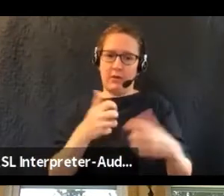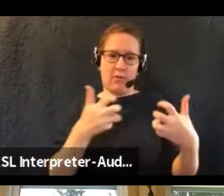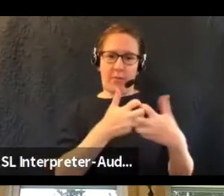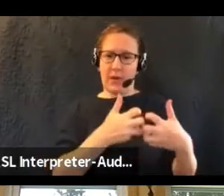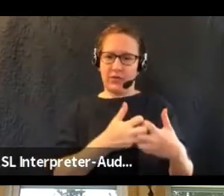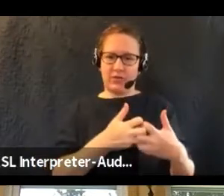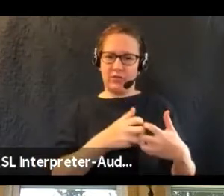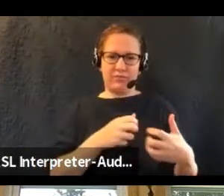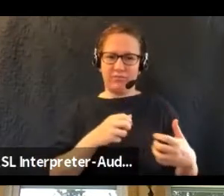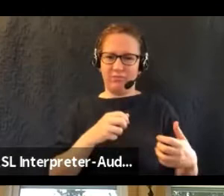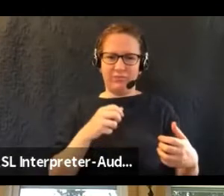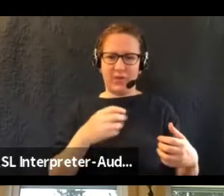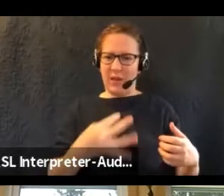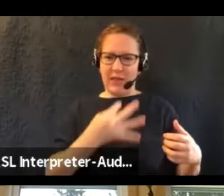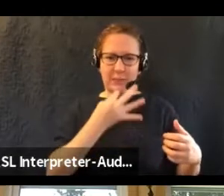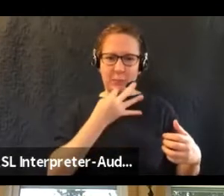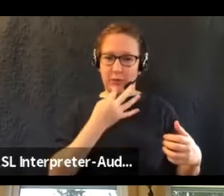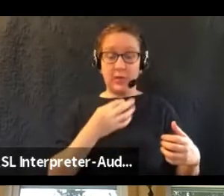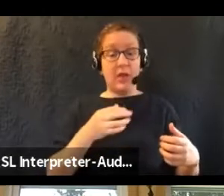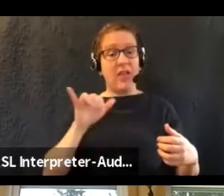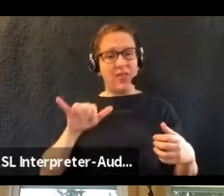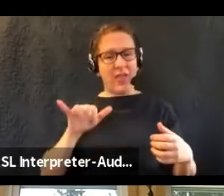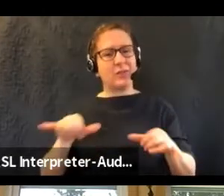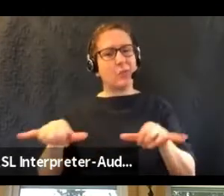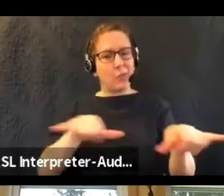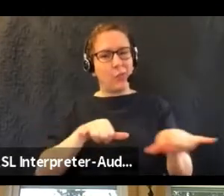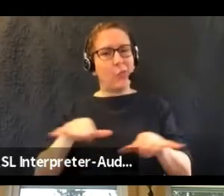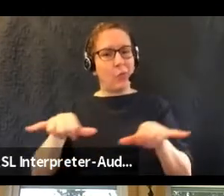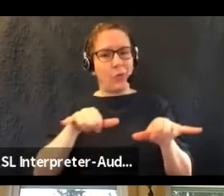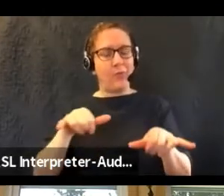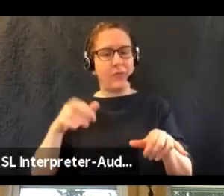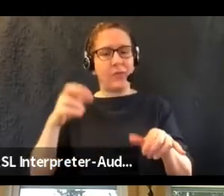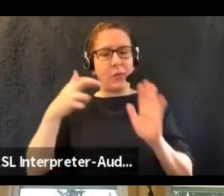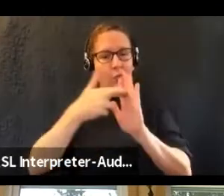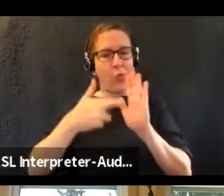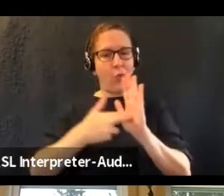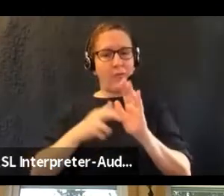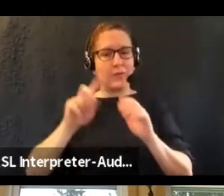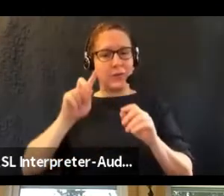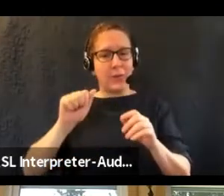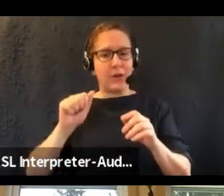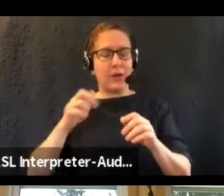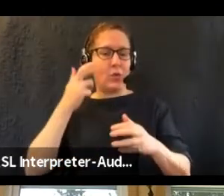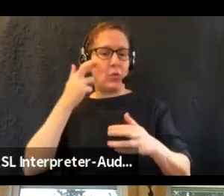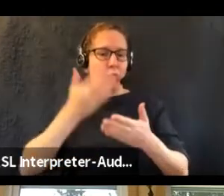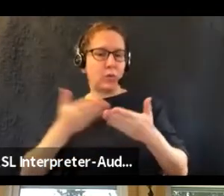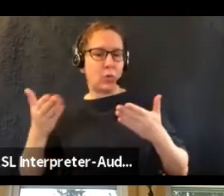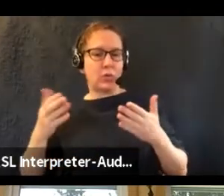That's really the role of the Disability Resources office, and it's important that there is that